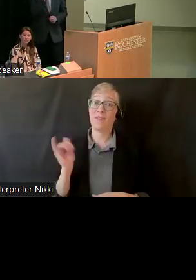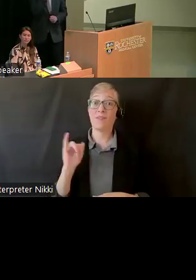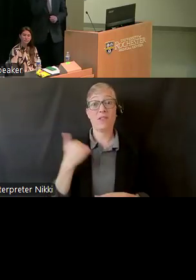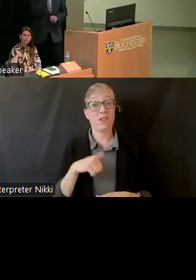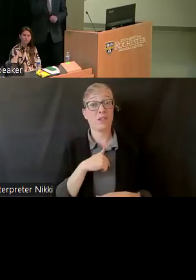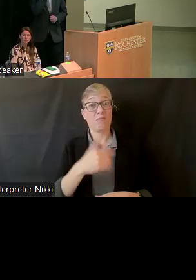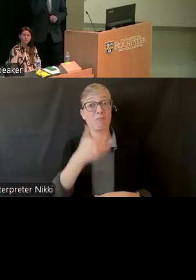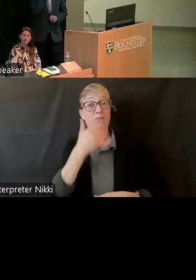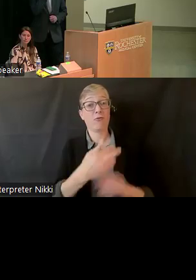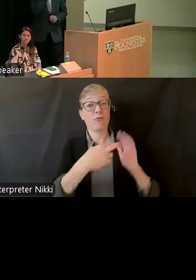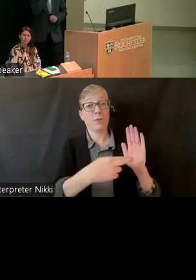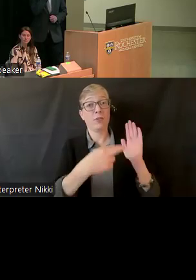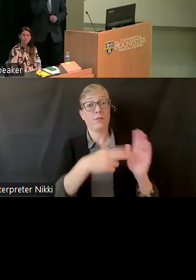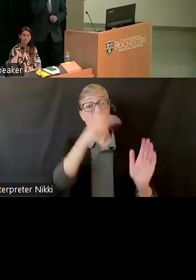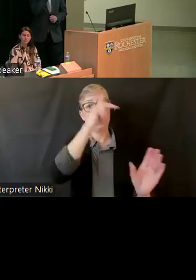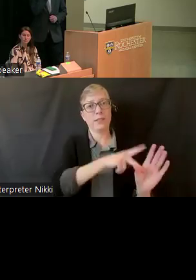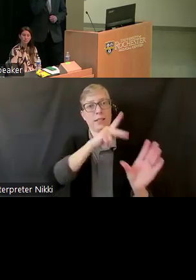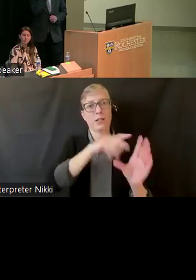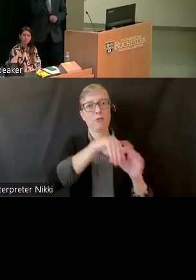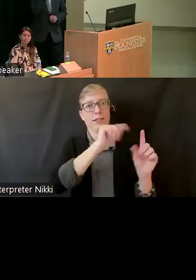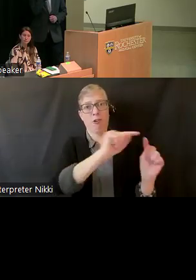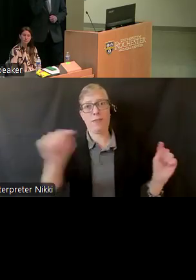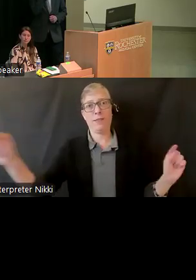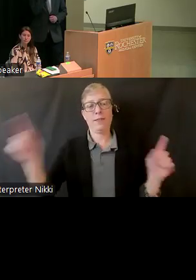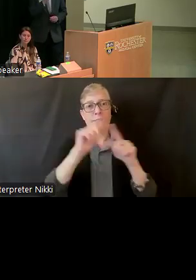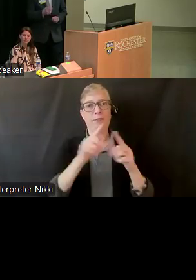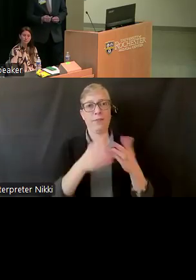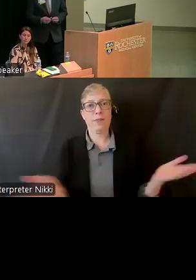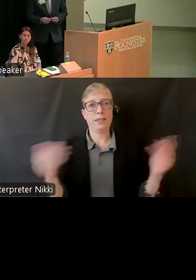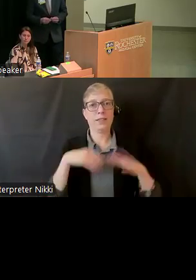psychiatry and all of these things which is terrific we do have a few questions online